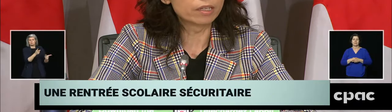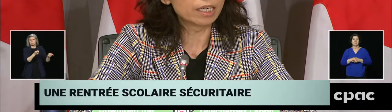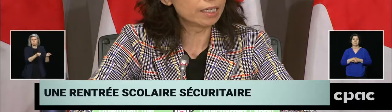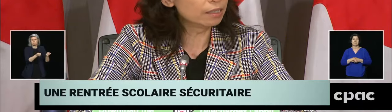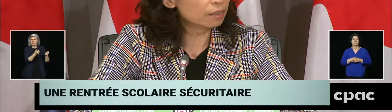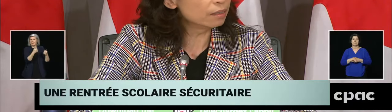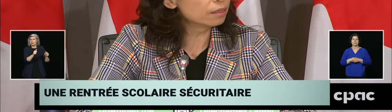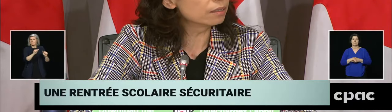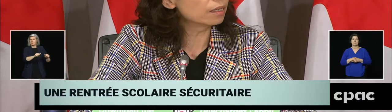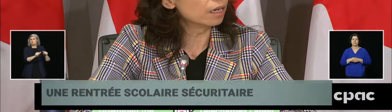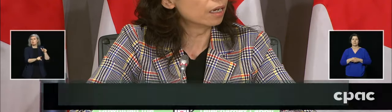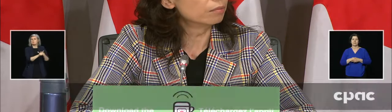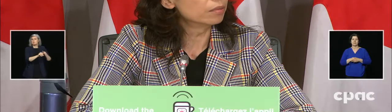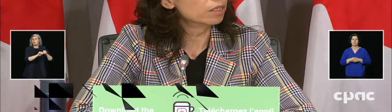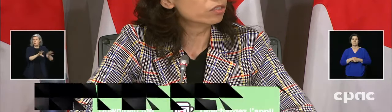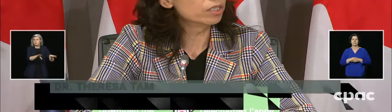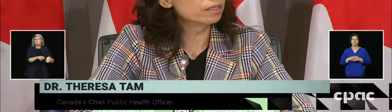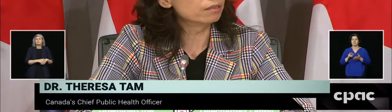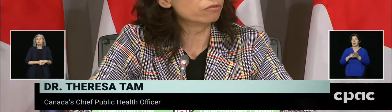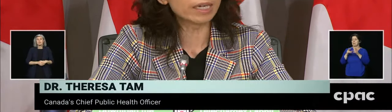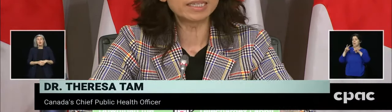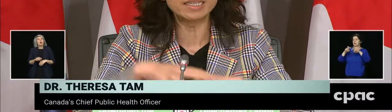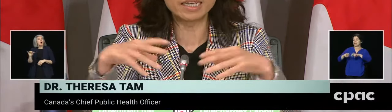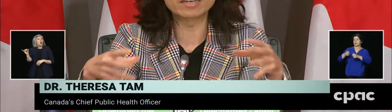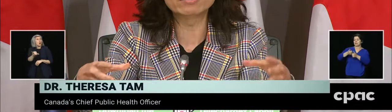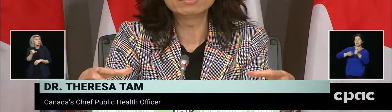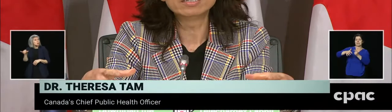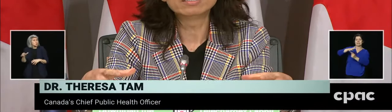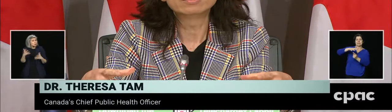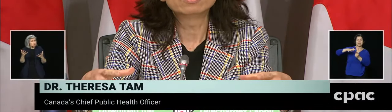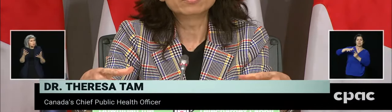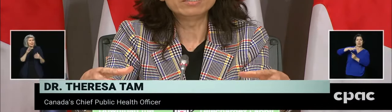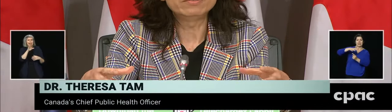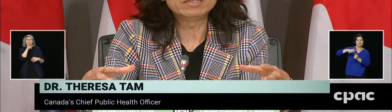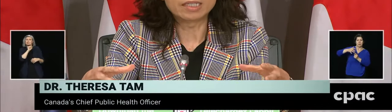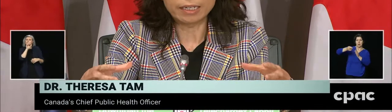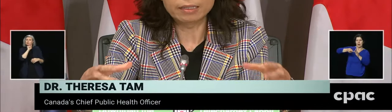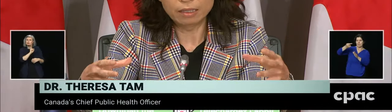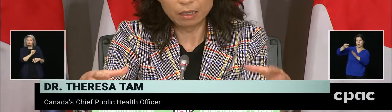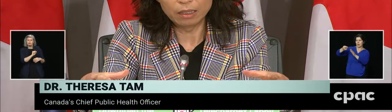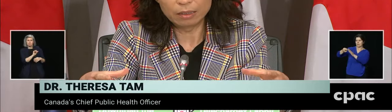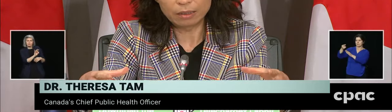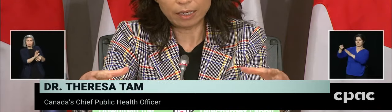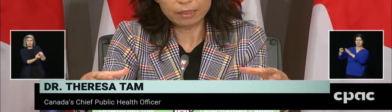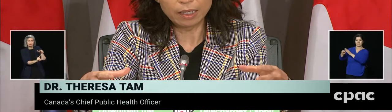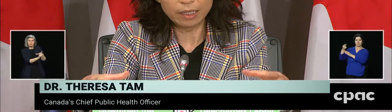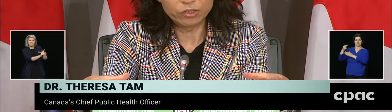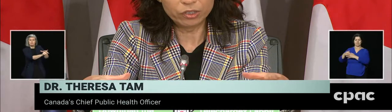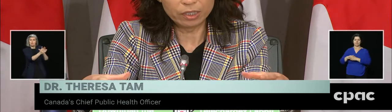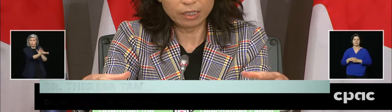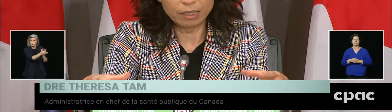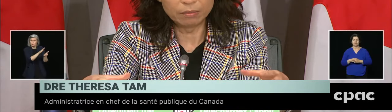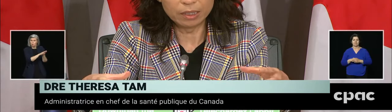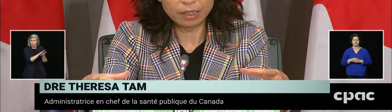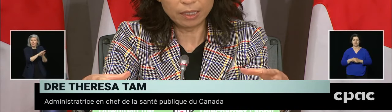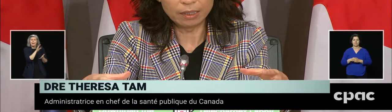IN PARTICULAR IN THE BEGINNING, AND OBVIOUSLY THE AGE GROUP OF